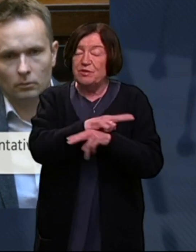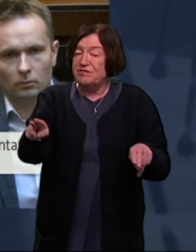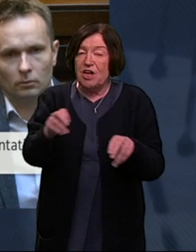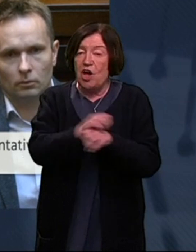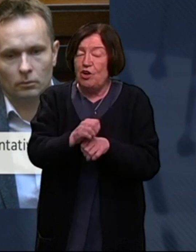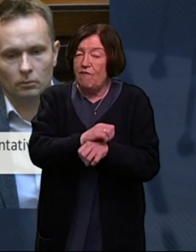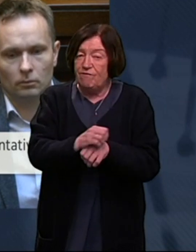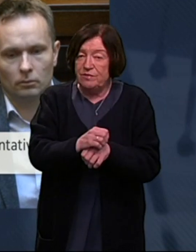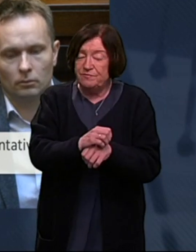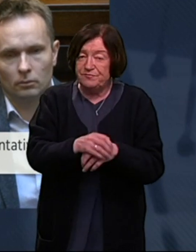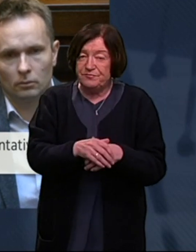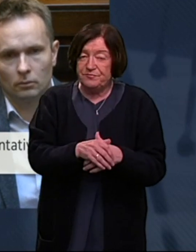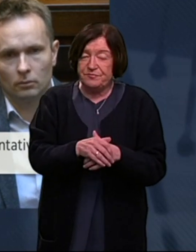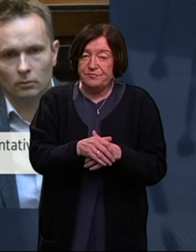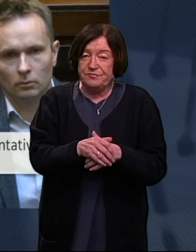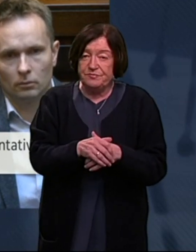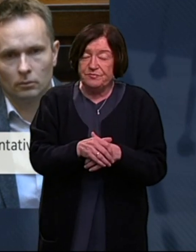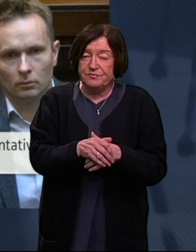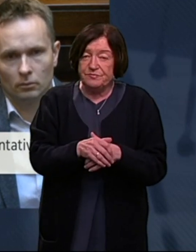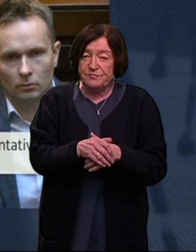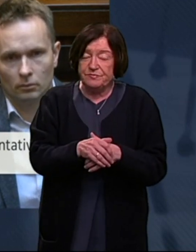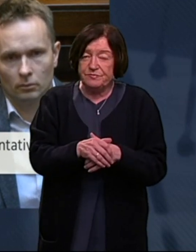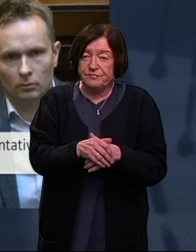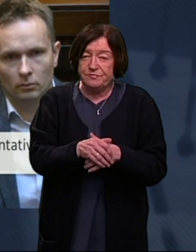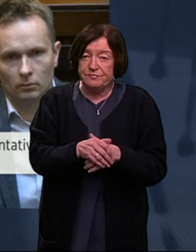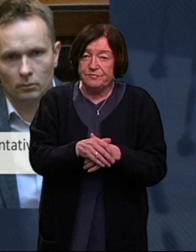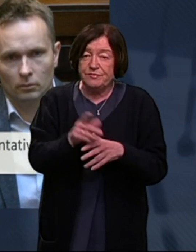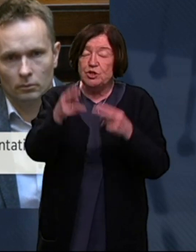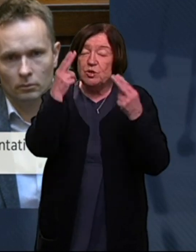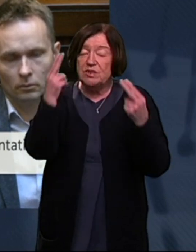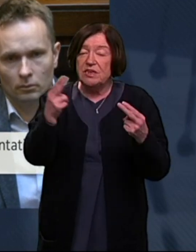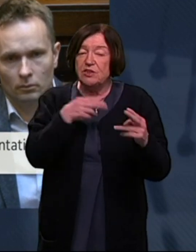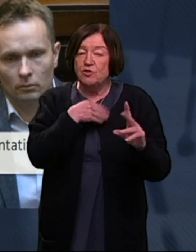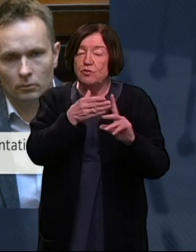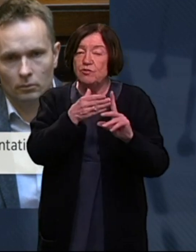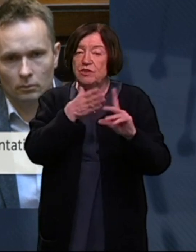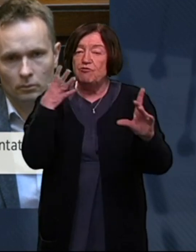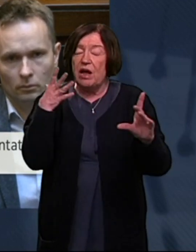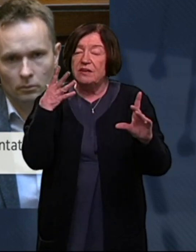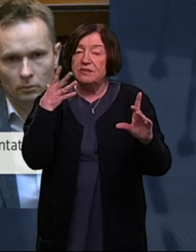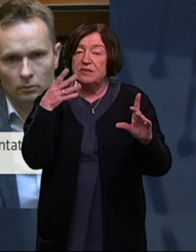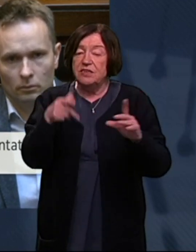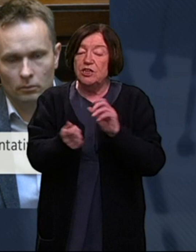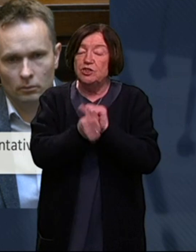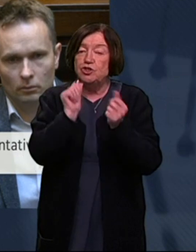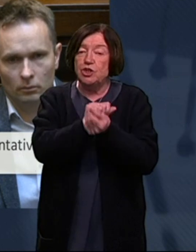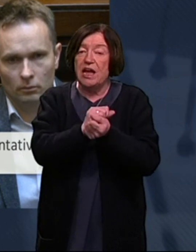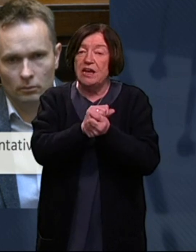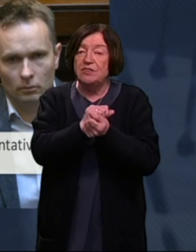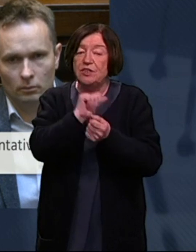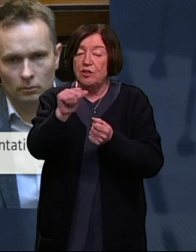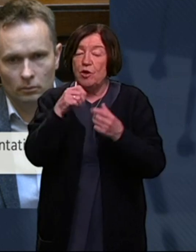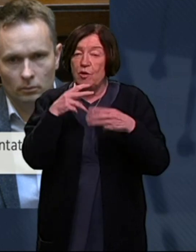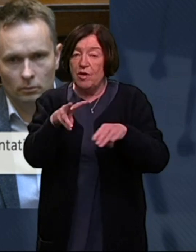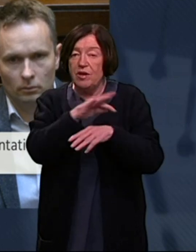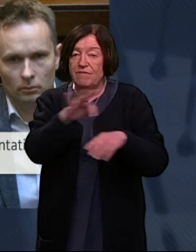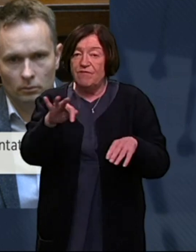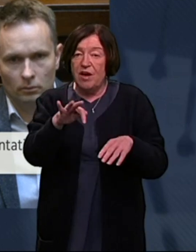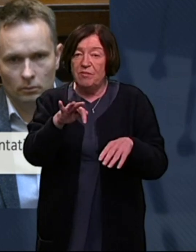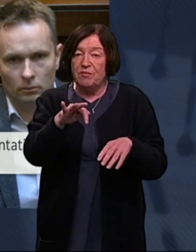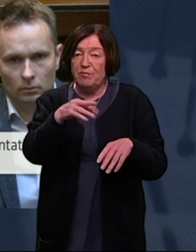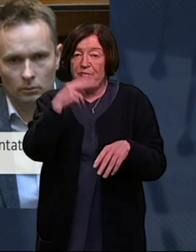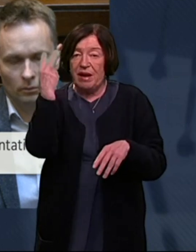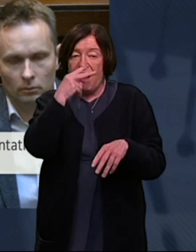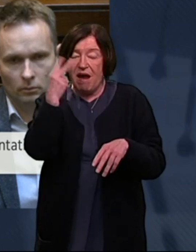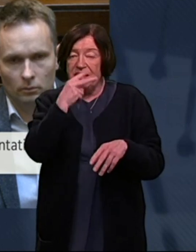Crucially, the Government needs to acknowledge that a change in approach from blindly driving